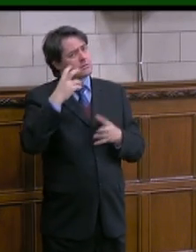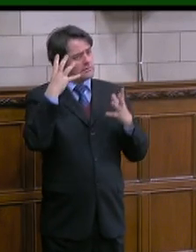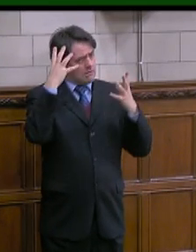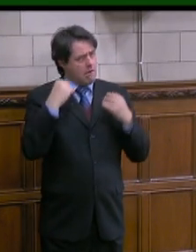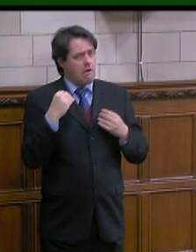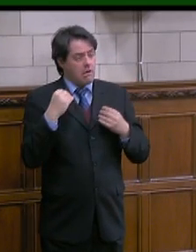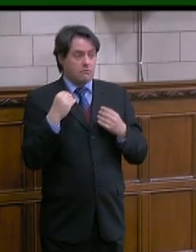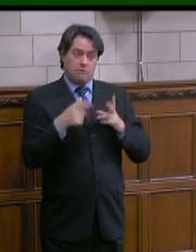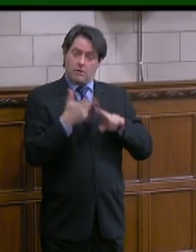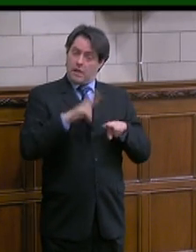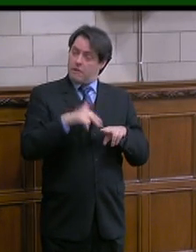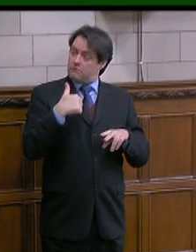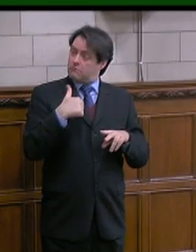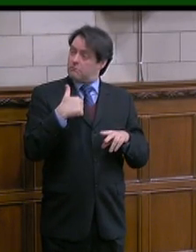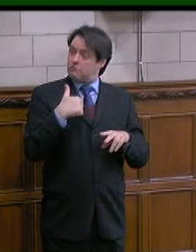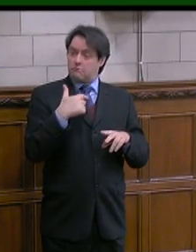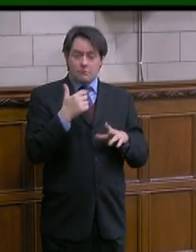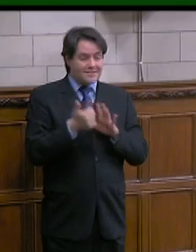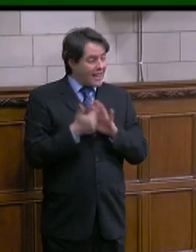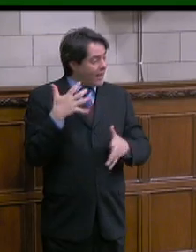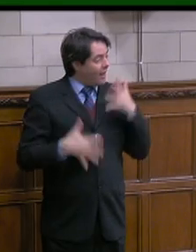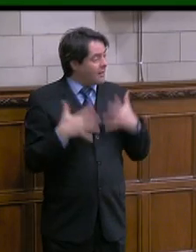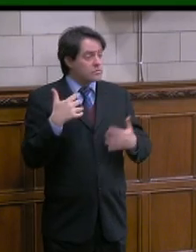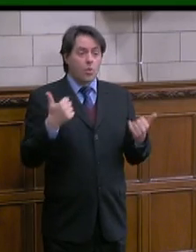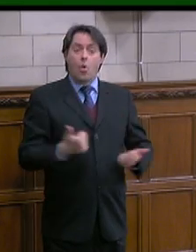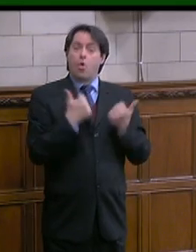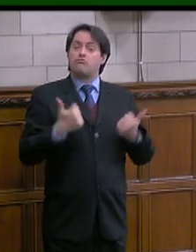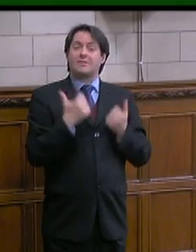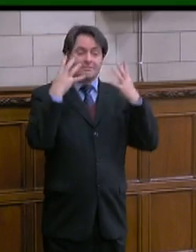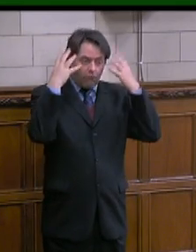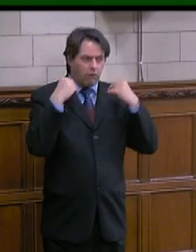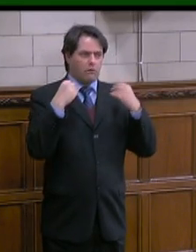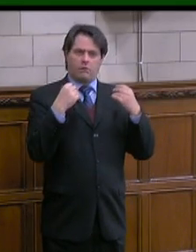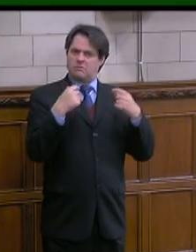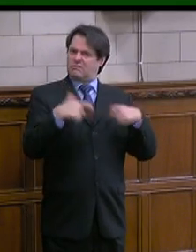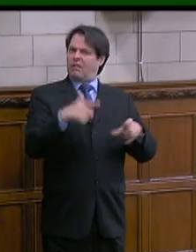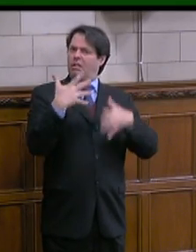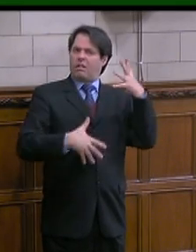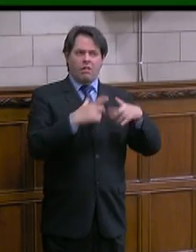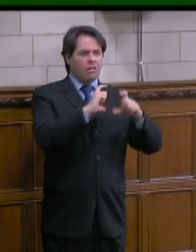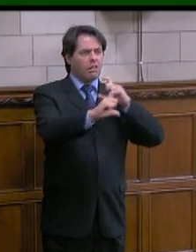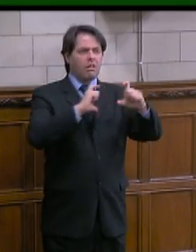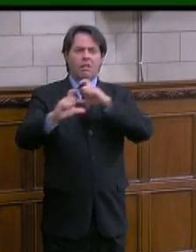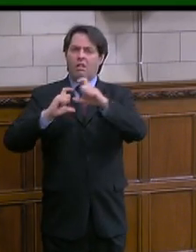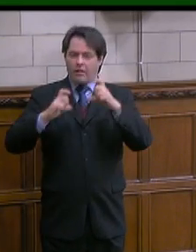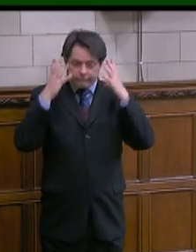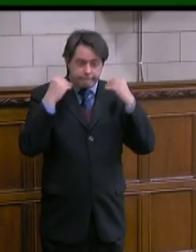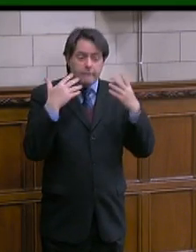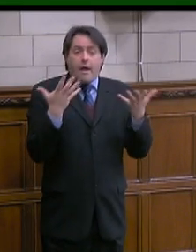If people had skills to sign, that could open up new means of communication among older